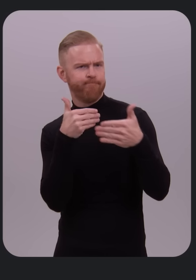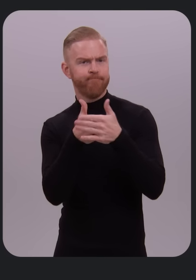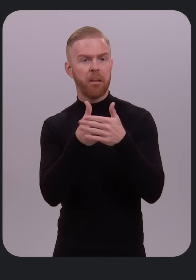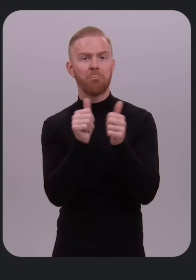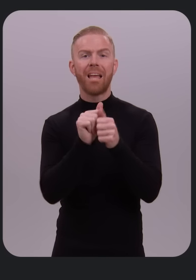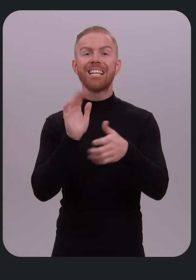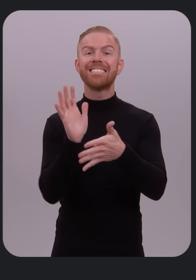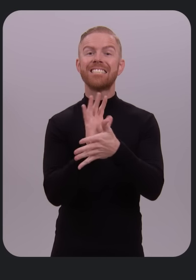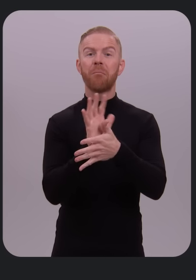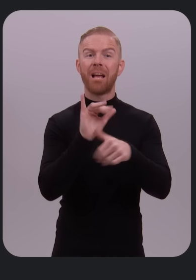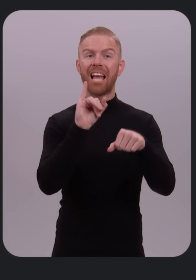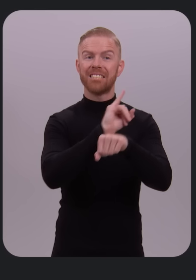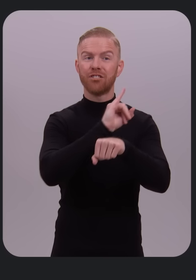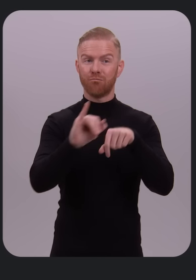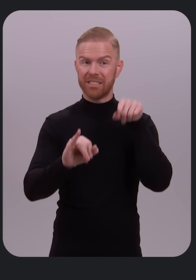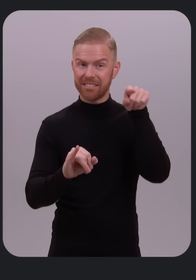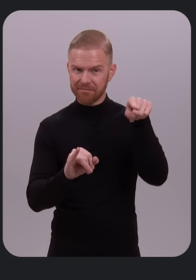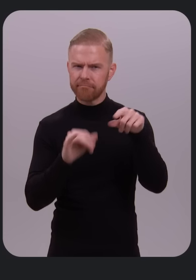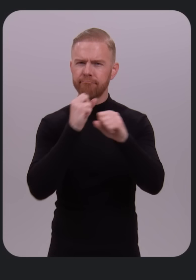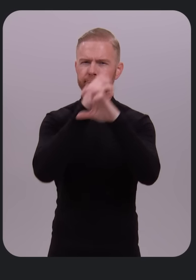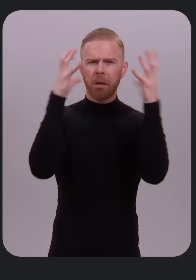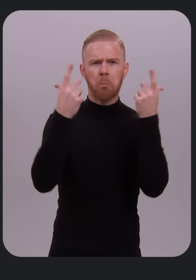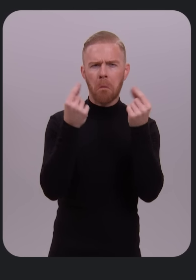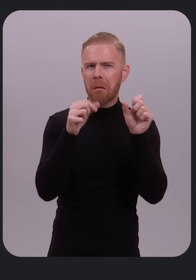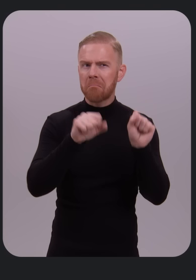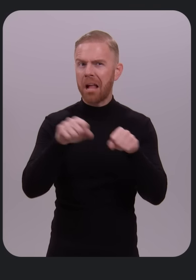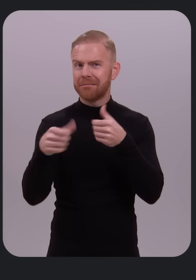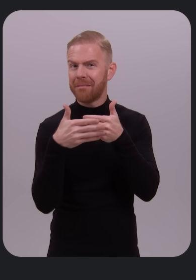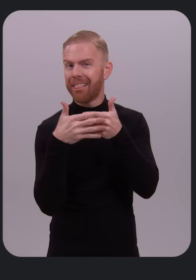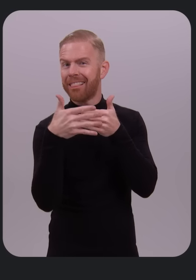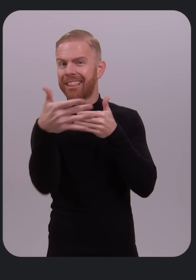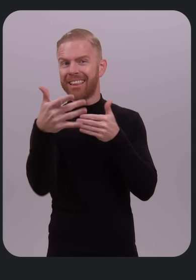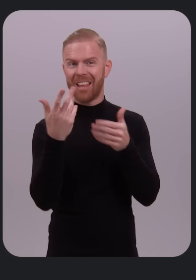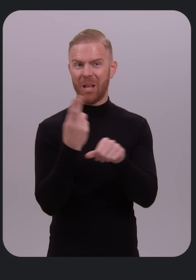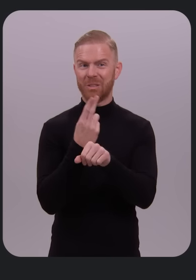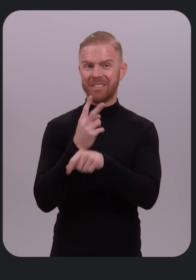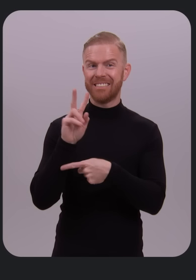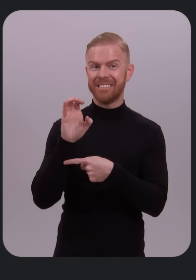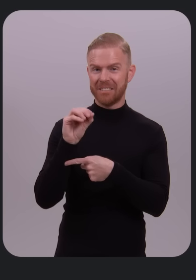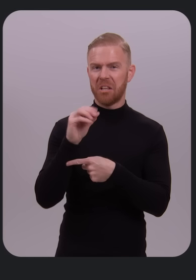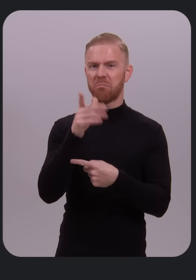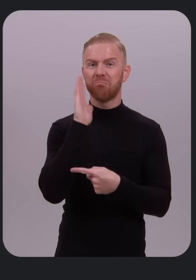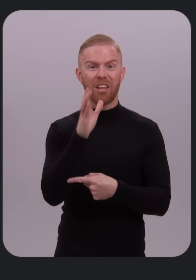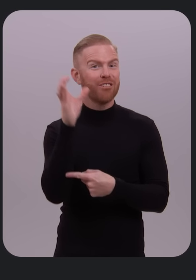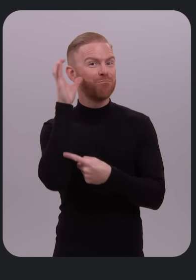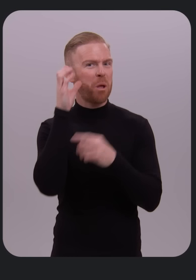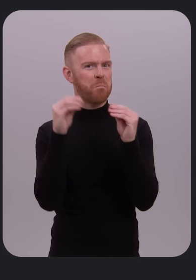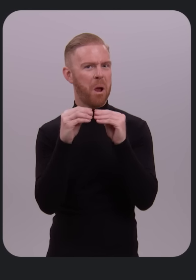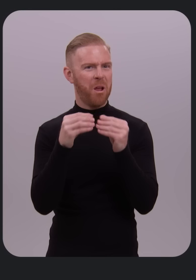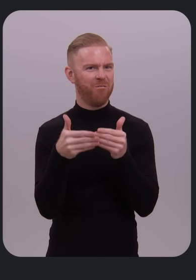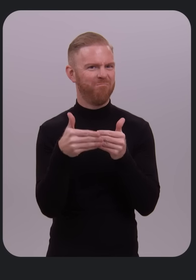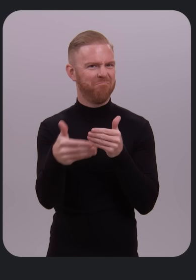to imagine what's possible with Veo, and to get this right. And you'll hear more about that in a few minutes.